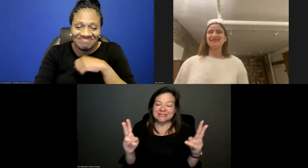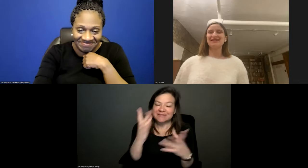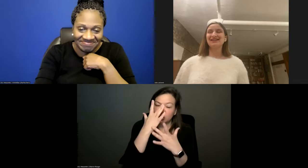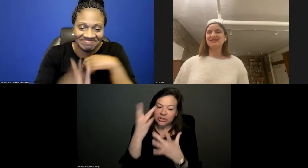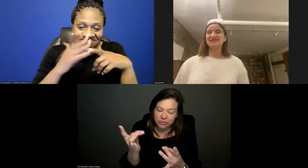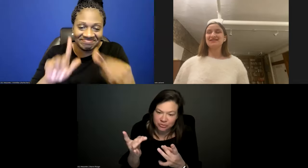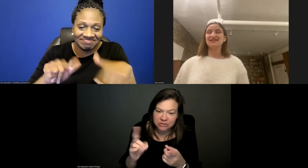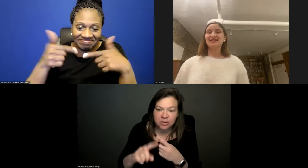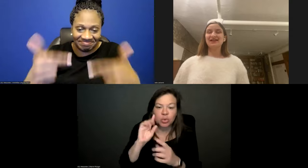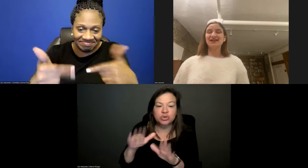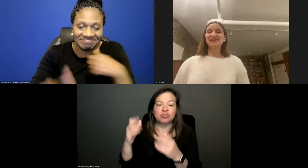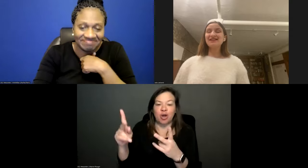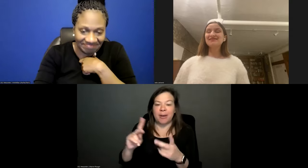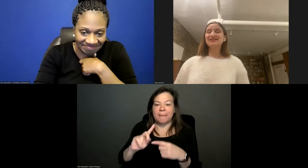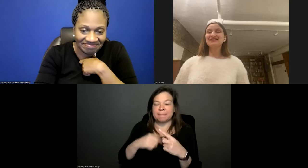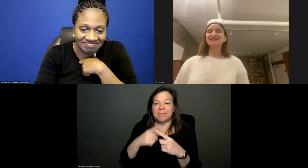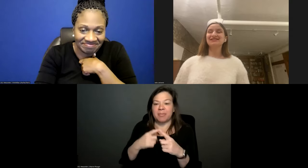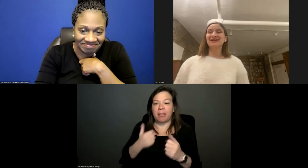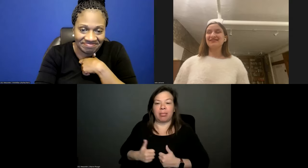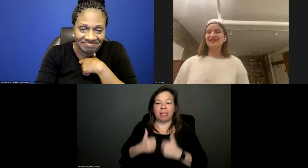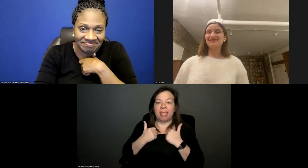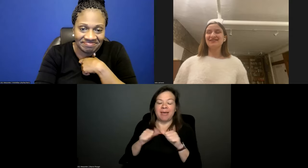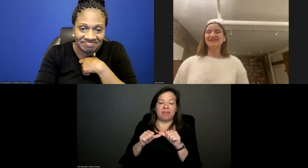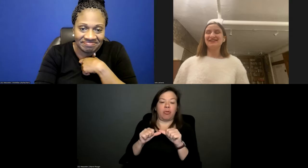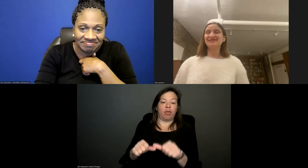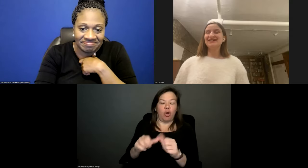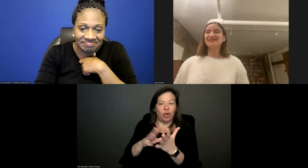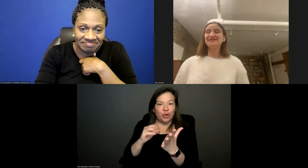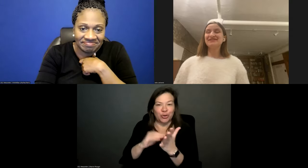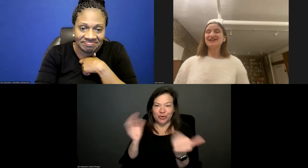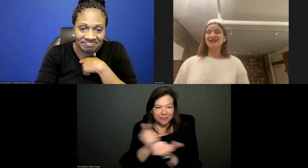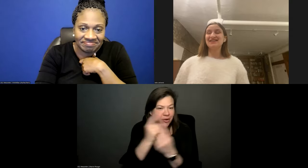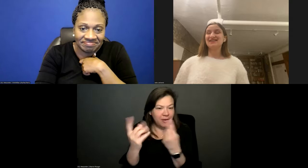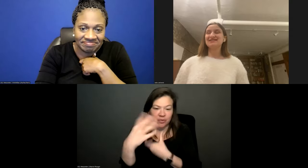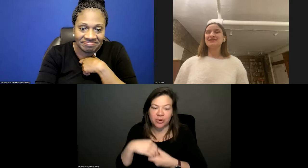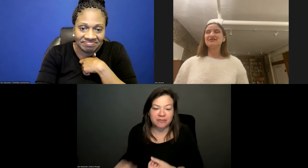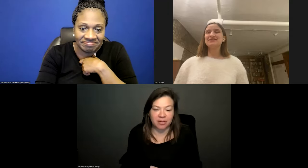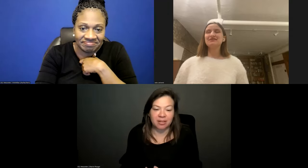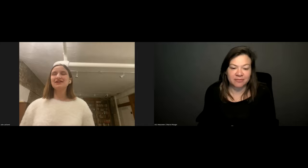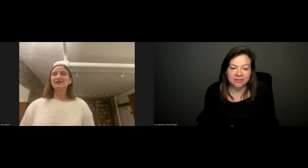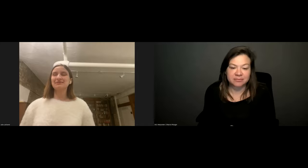you know, this lifelong learning for everyone involved I think is so critical